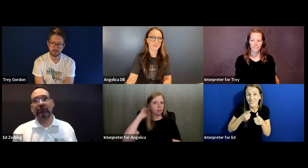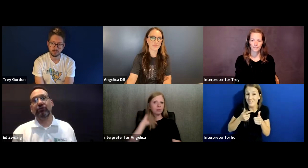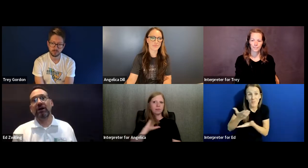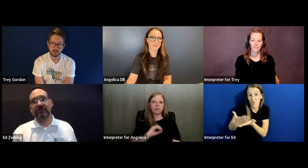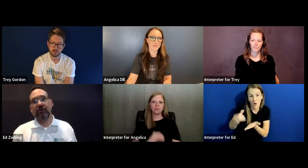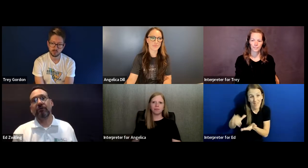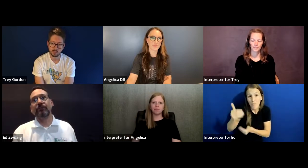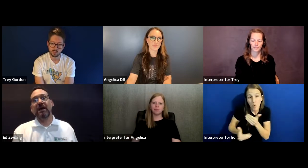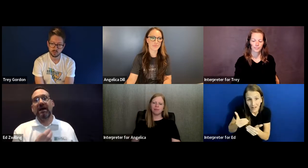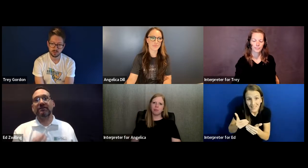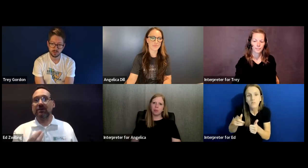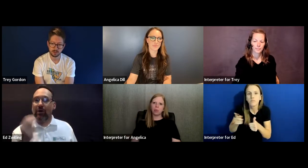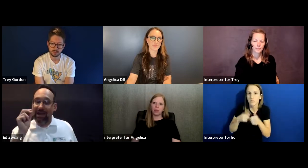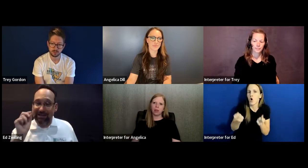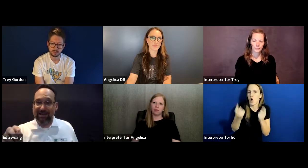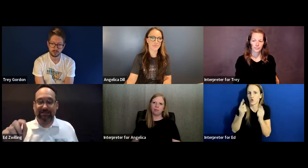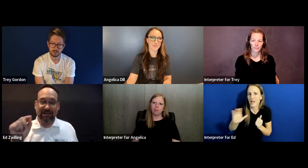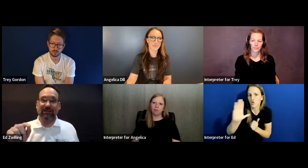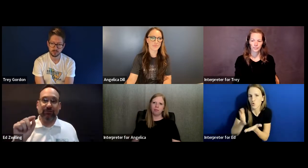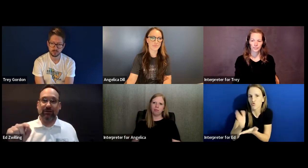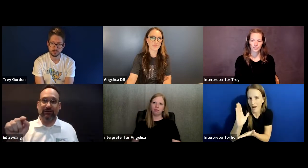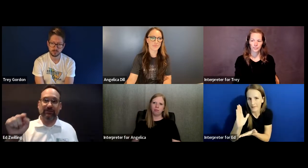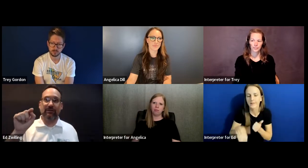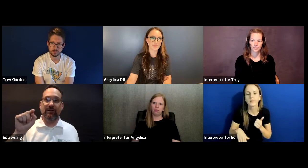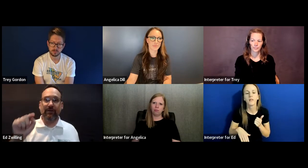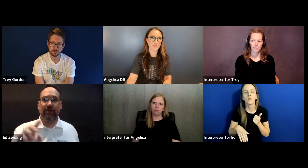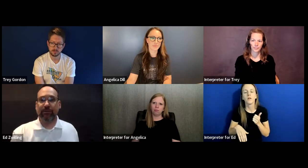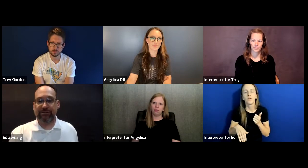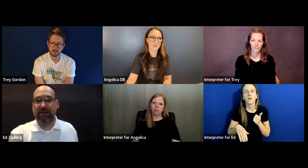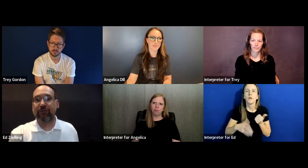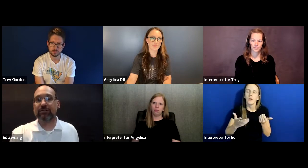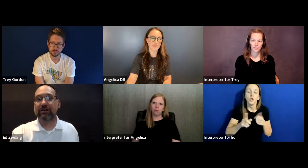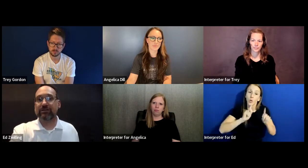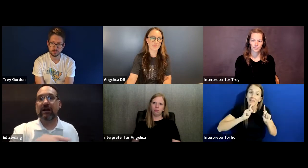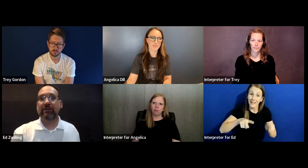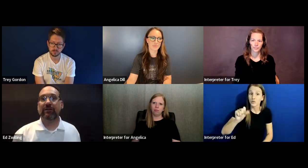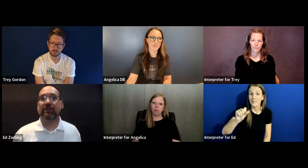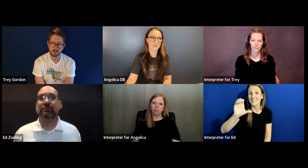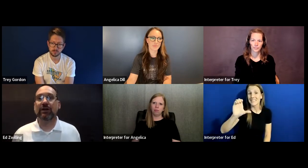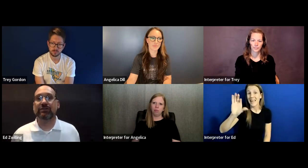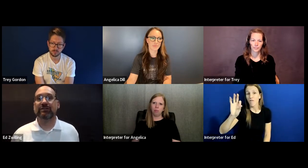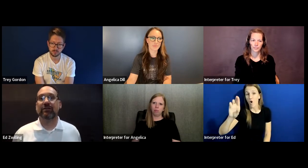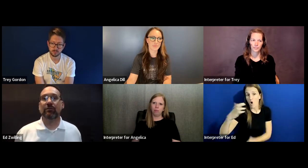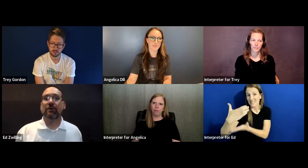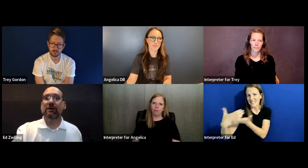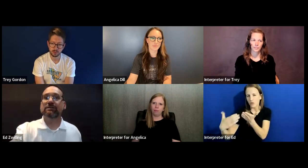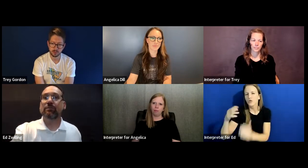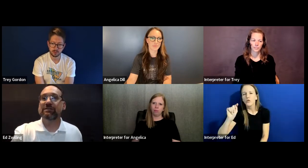your rights are and so yes the answer is the cfr section i think that traja senator somebody